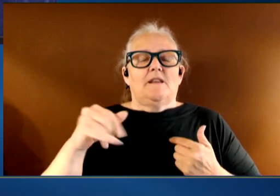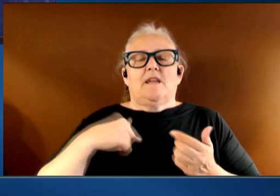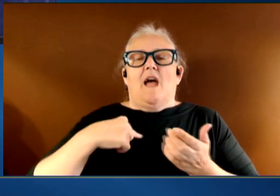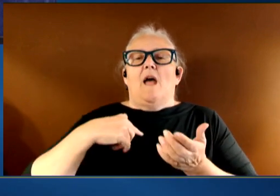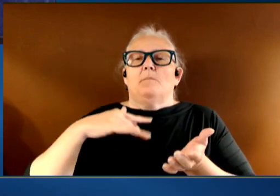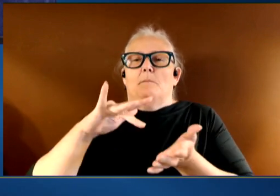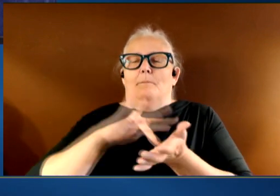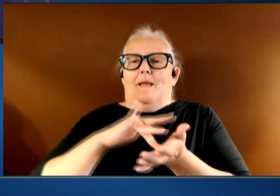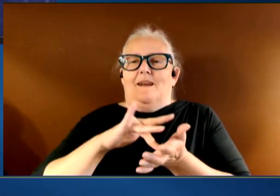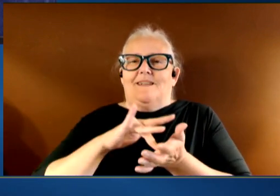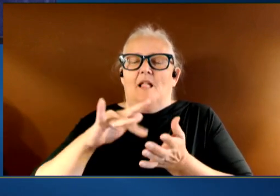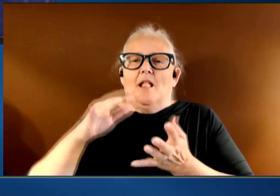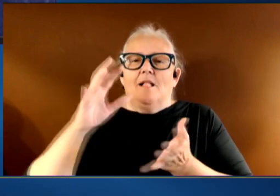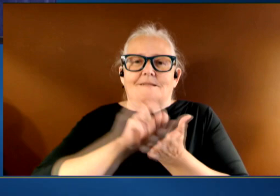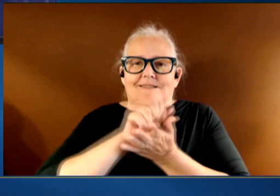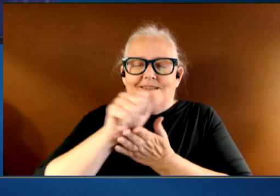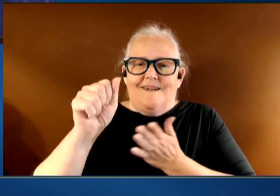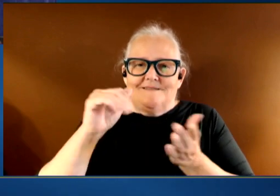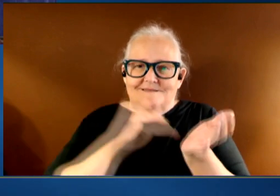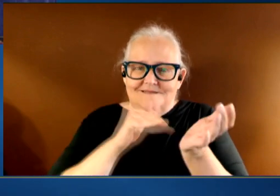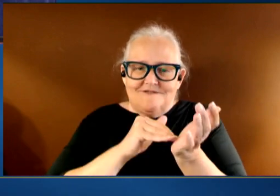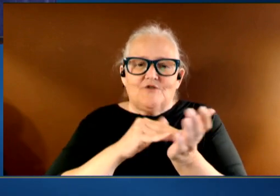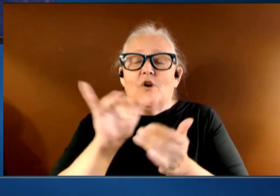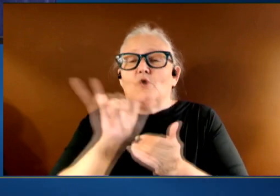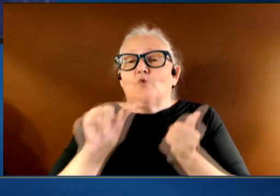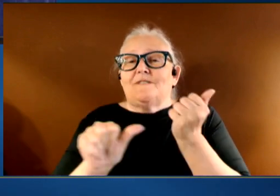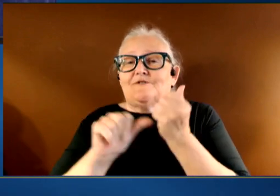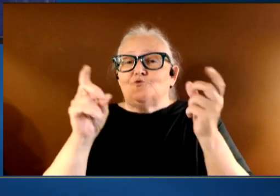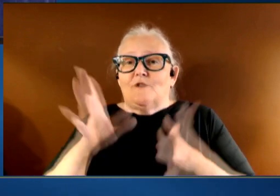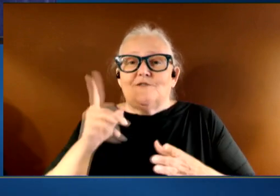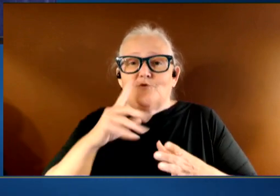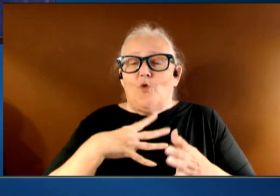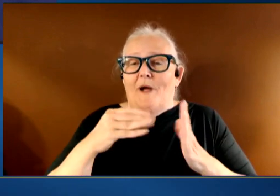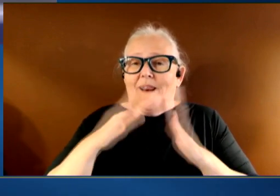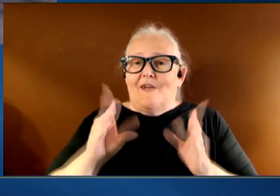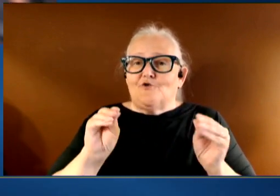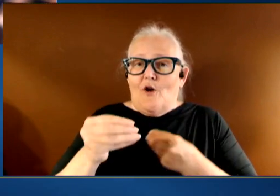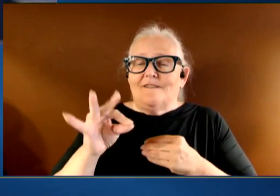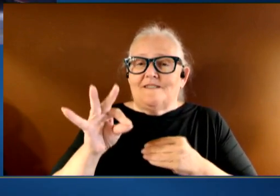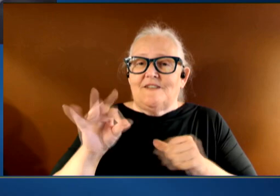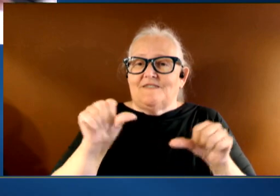working as an assistant director at the White House Office of Science and Technology Policy.